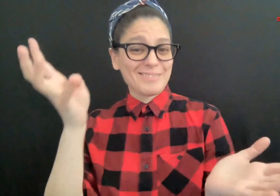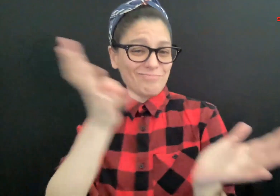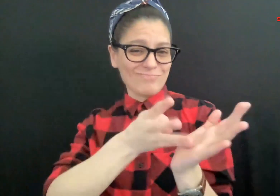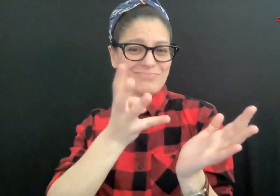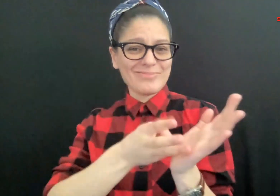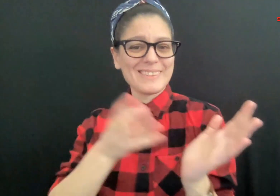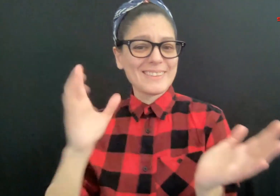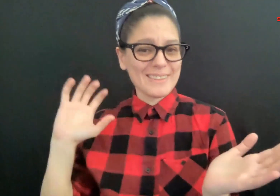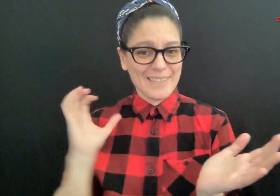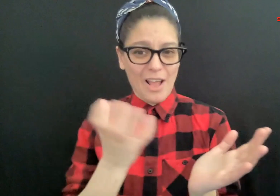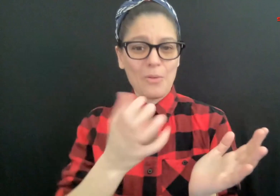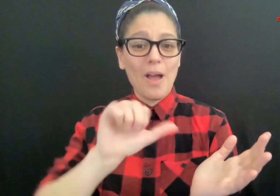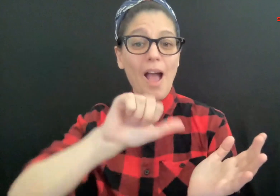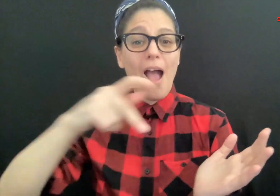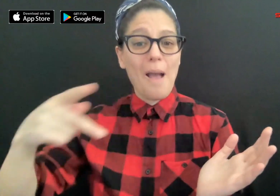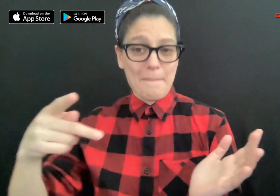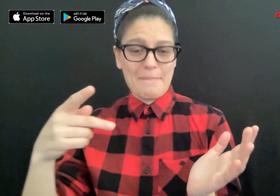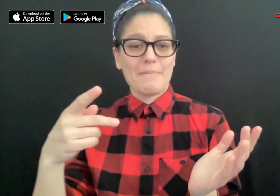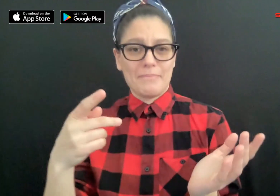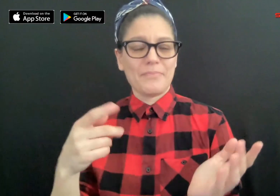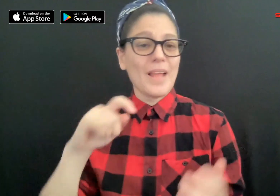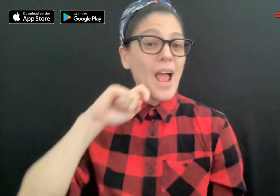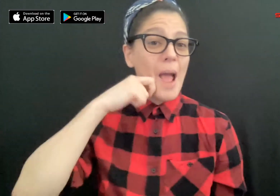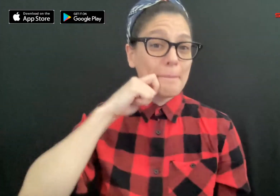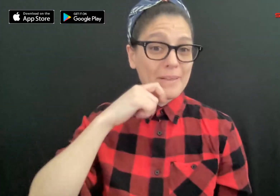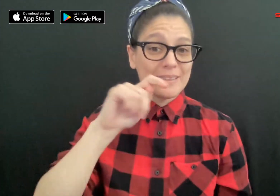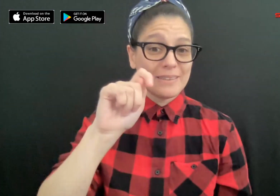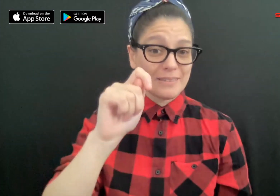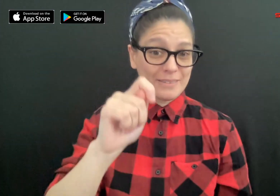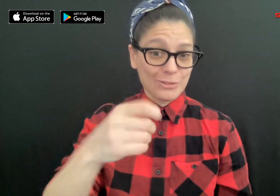you can download the Sign1News app by heading to the app store